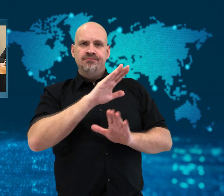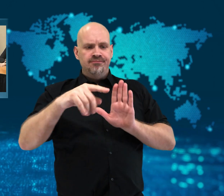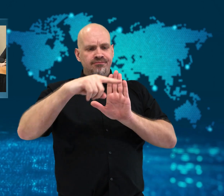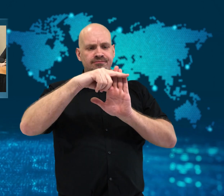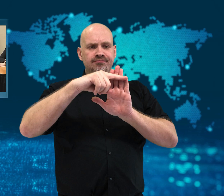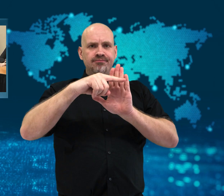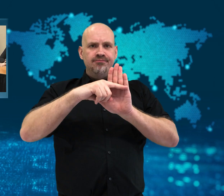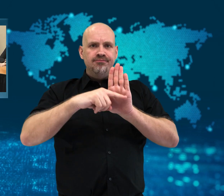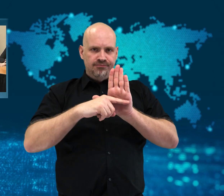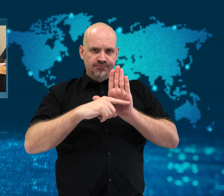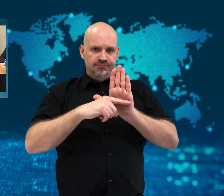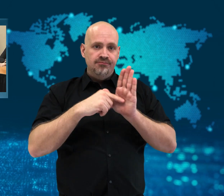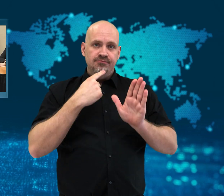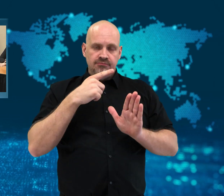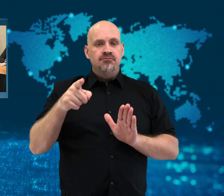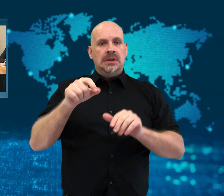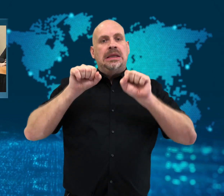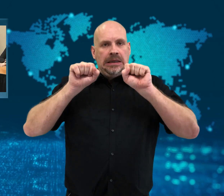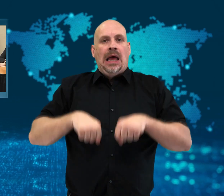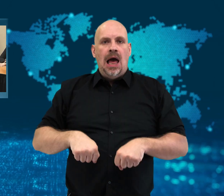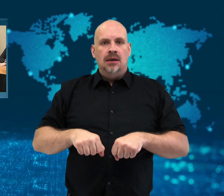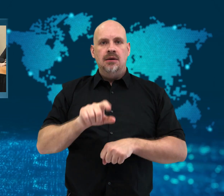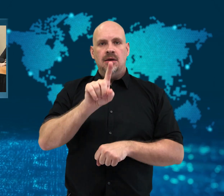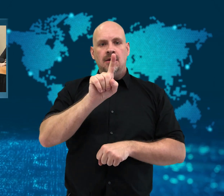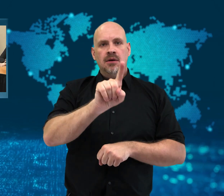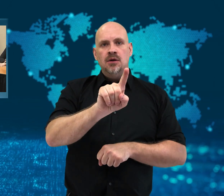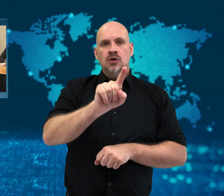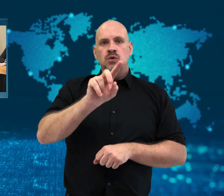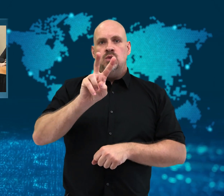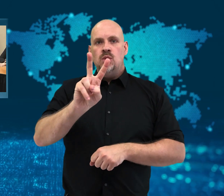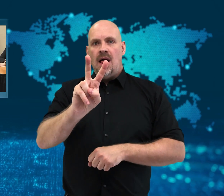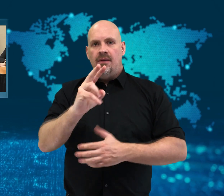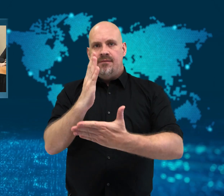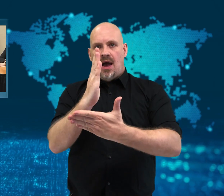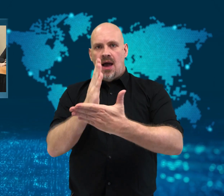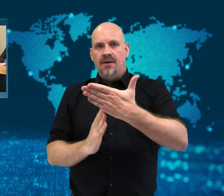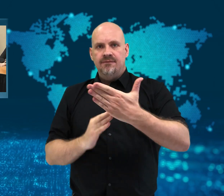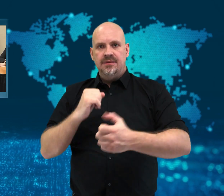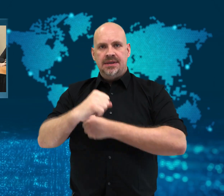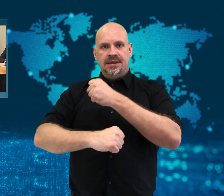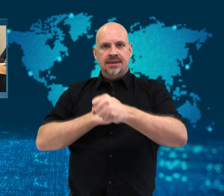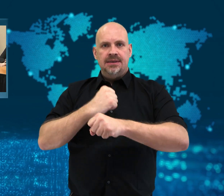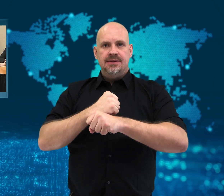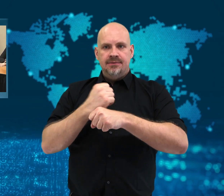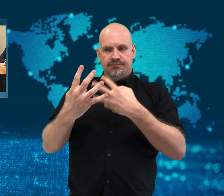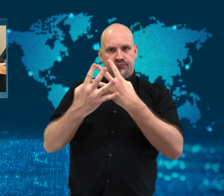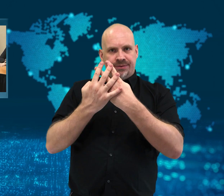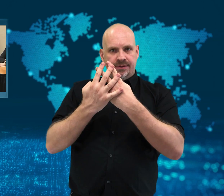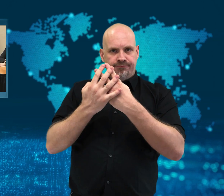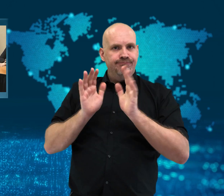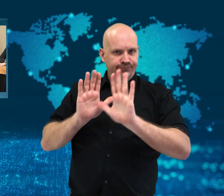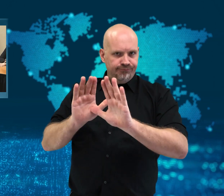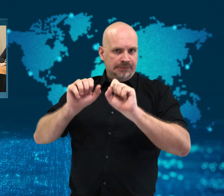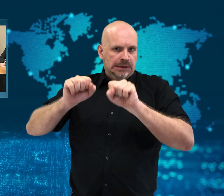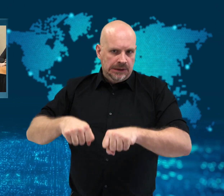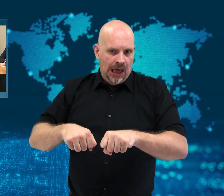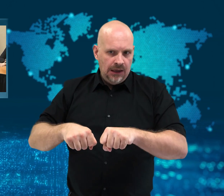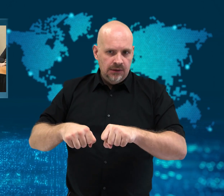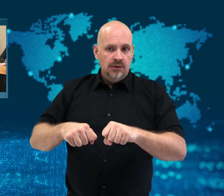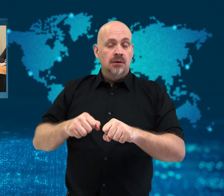This verdict is a milestone in the United States,